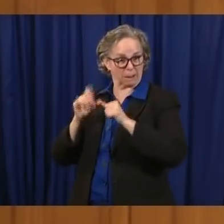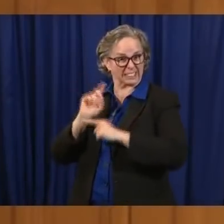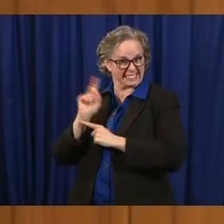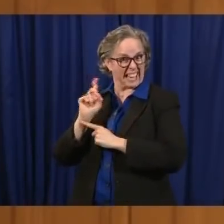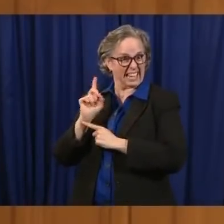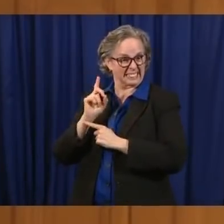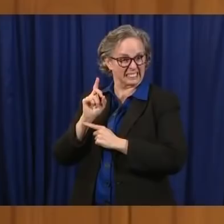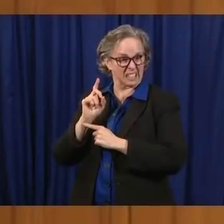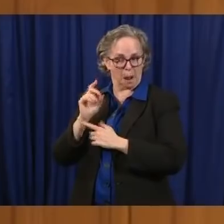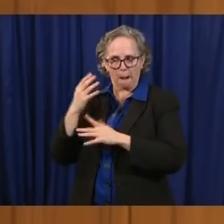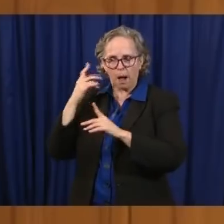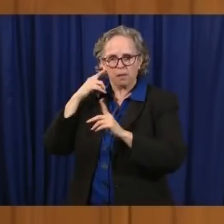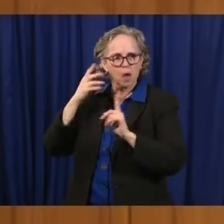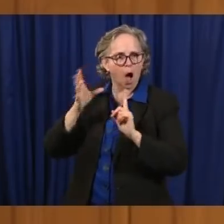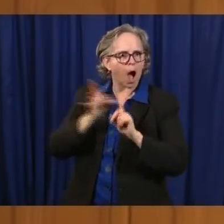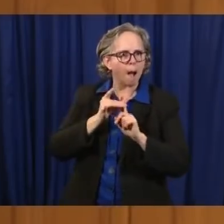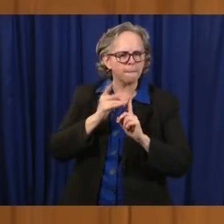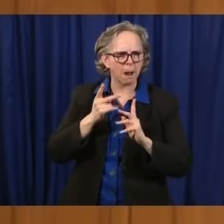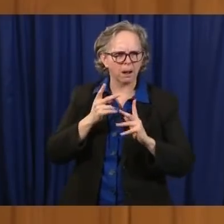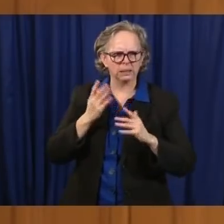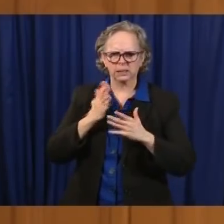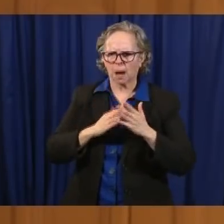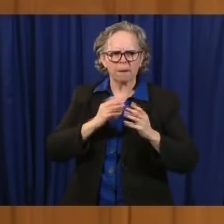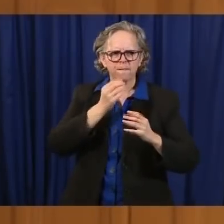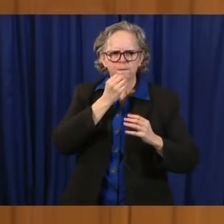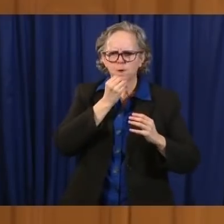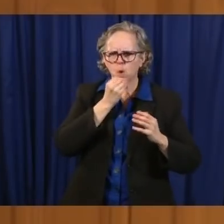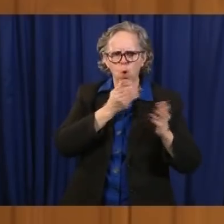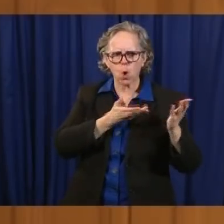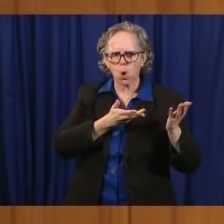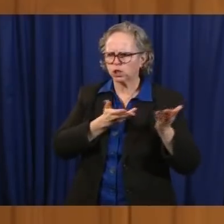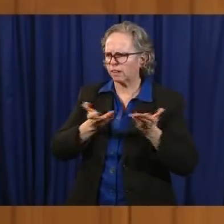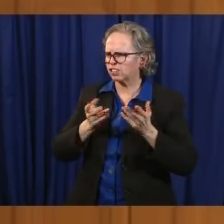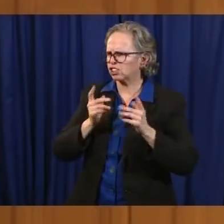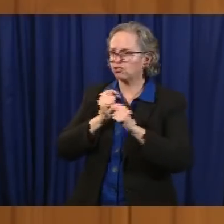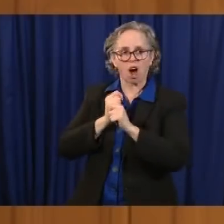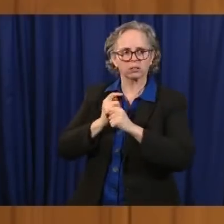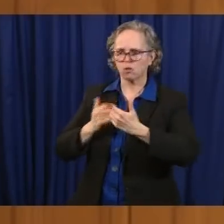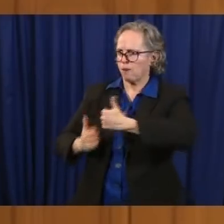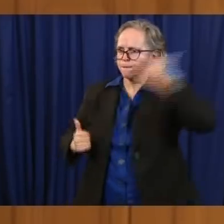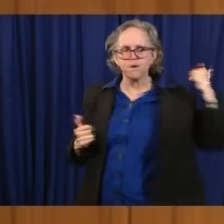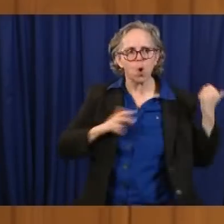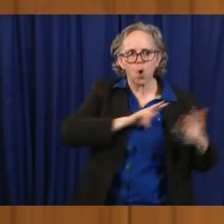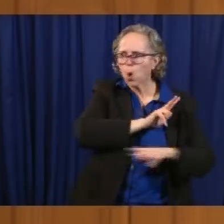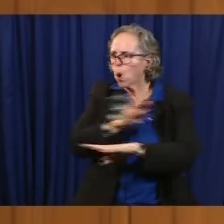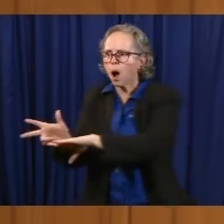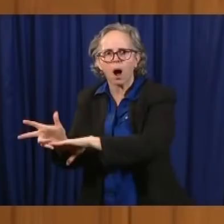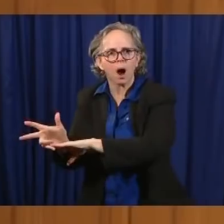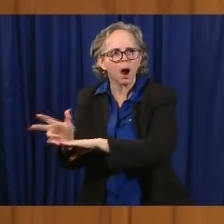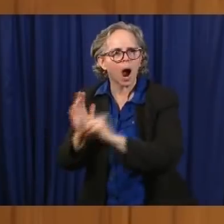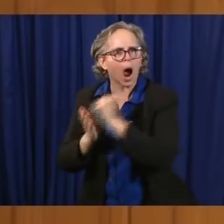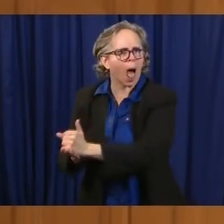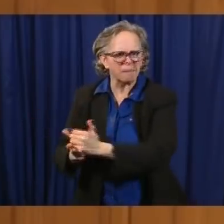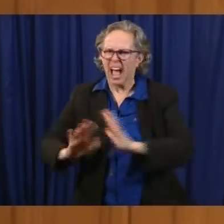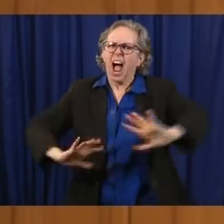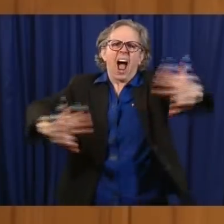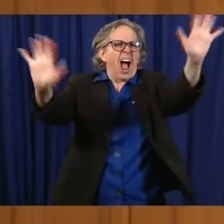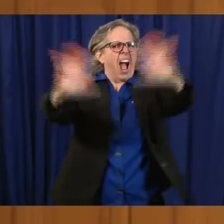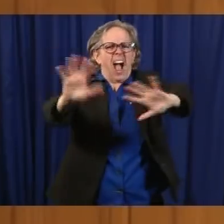THERE'S A LOT OF STIGMA AND FEAR, IF YOU REMEMBER BACK TO ONE OF THE OFFICIAL NURSING HOMES THAT HAD NOT BREAK IN THE DAYTON AREA, WE HAD FOOD